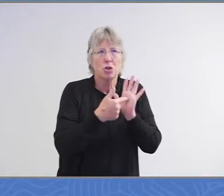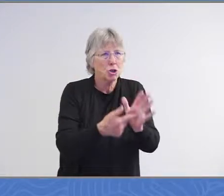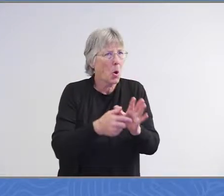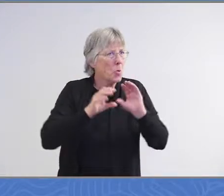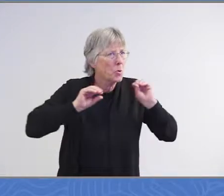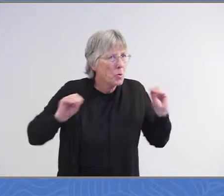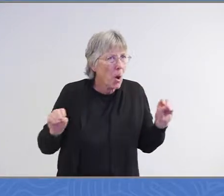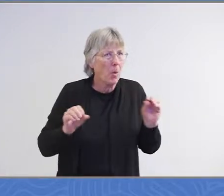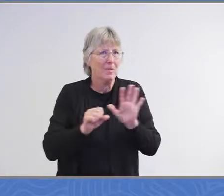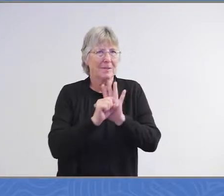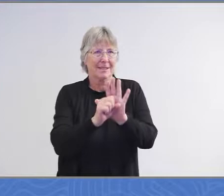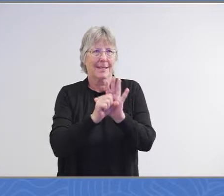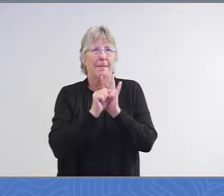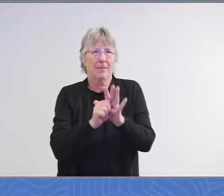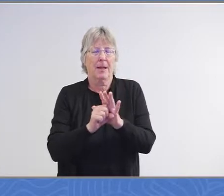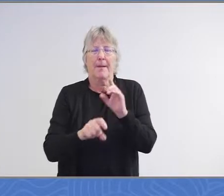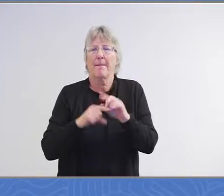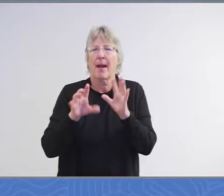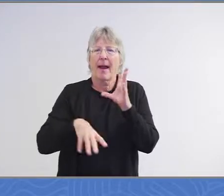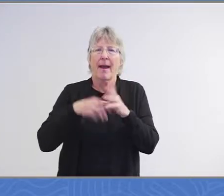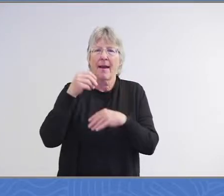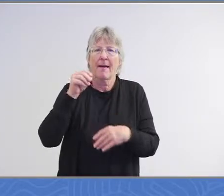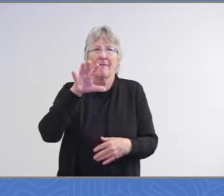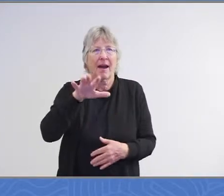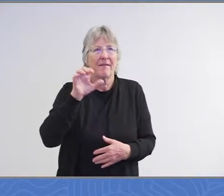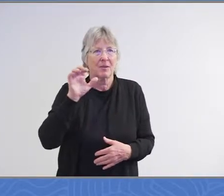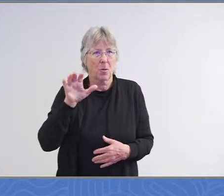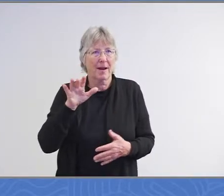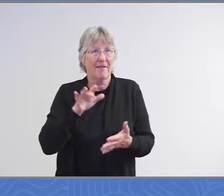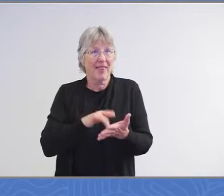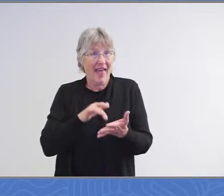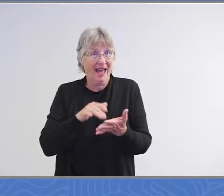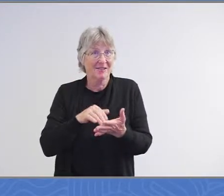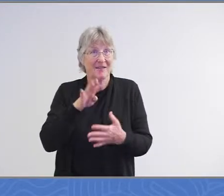However, out of 525,486 students tested,